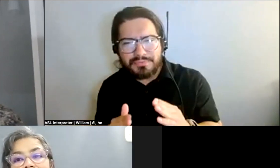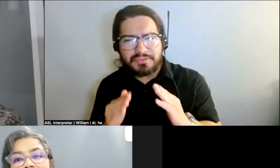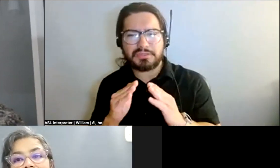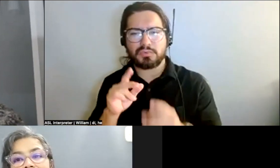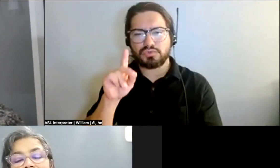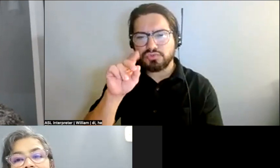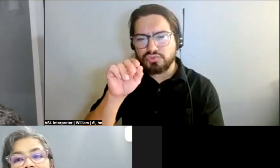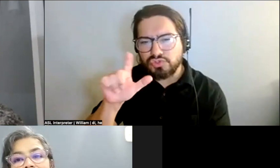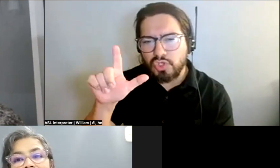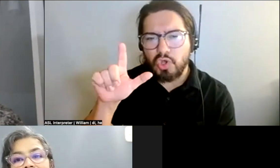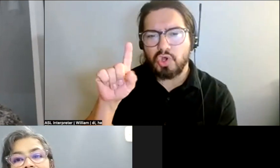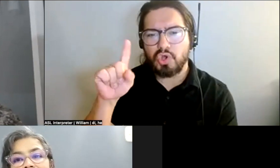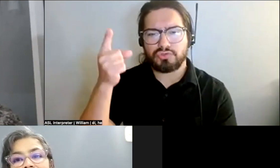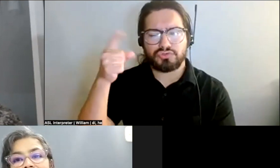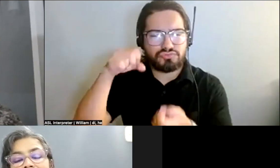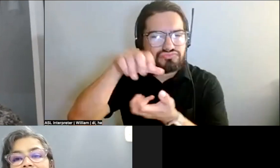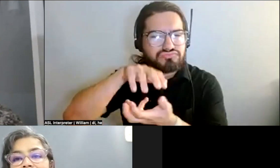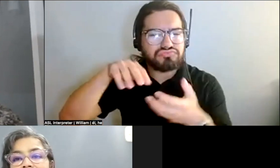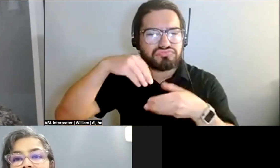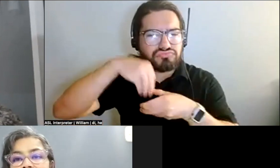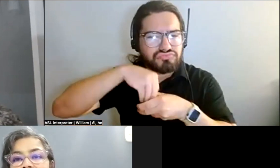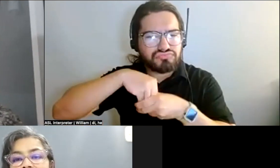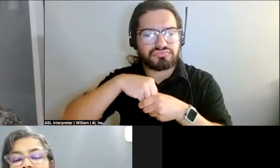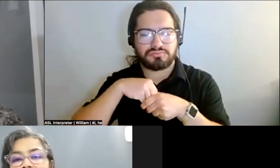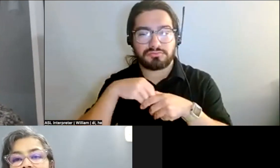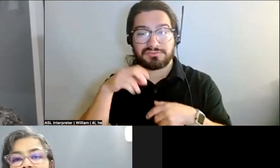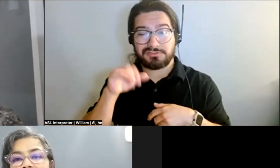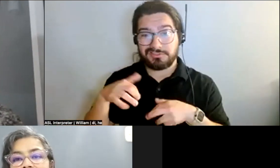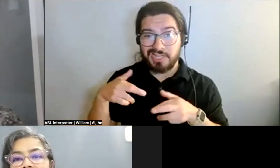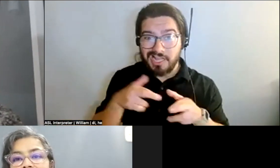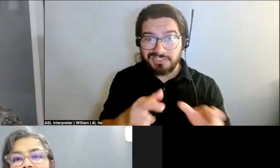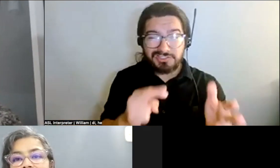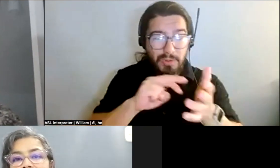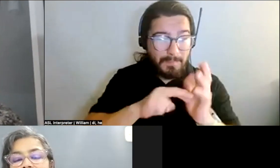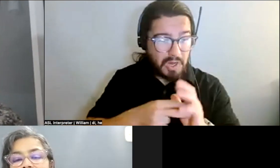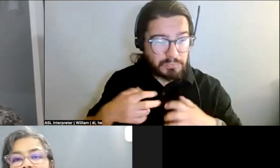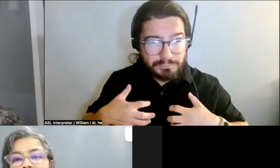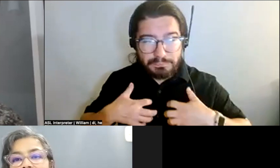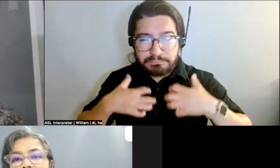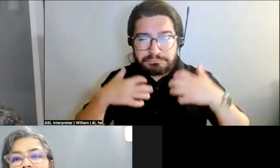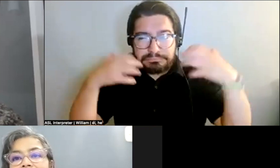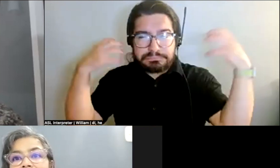The river of my childhood is a useless rage that pierces the city, its fear lining the